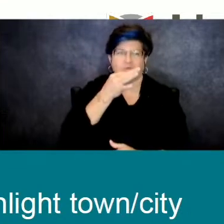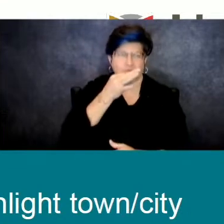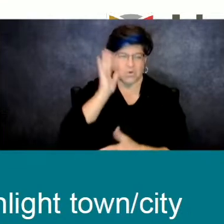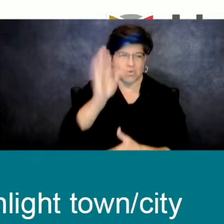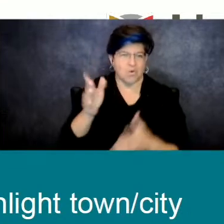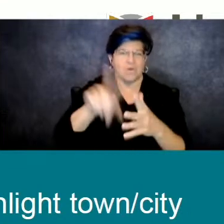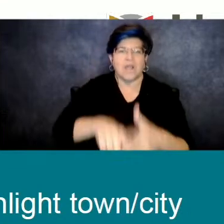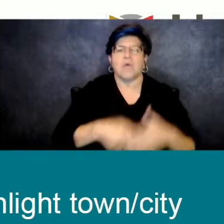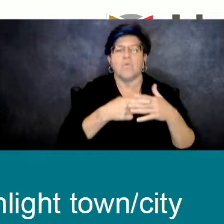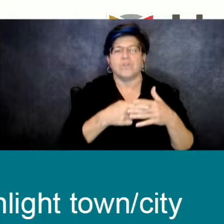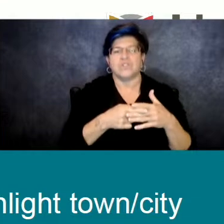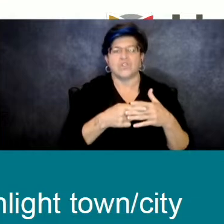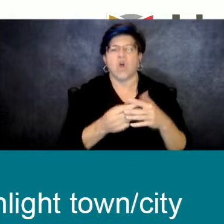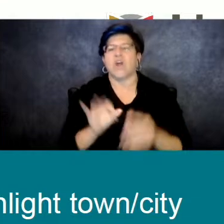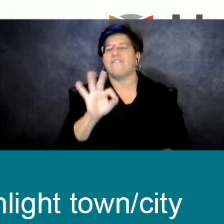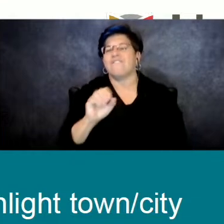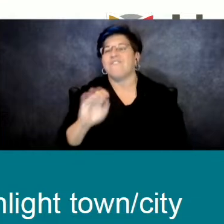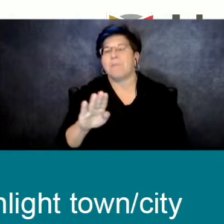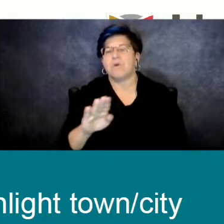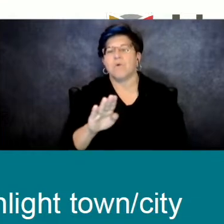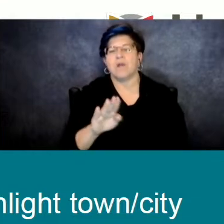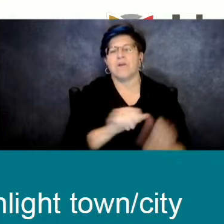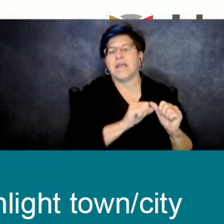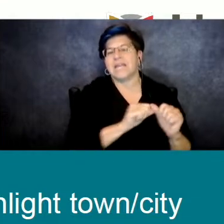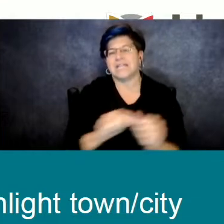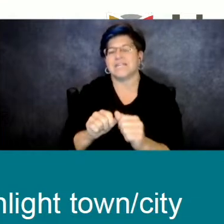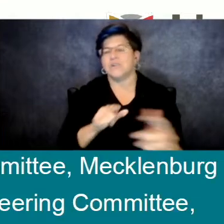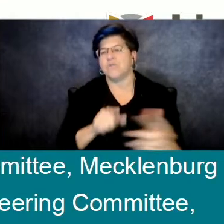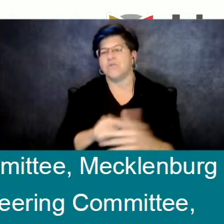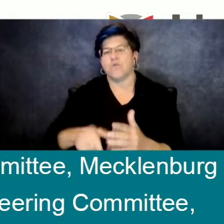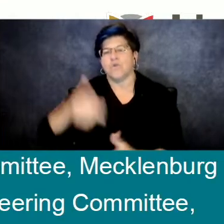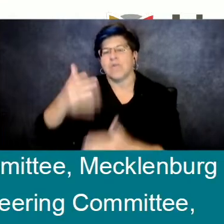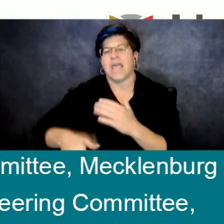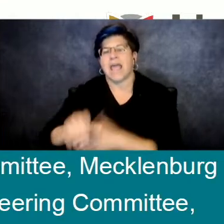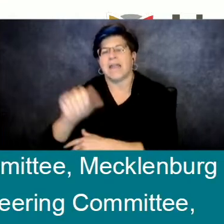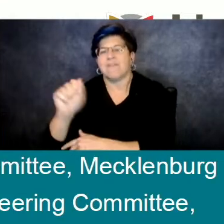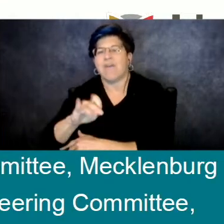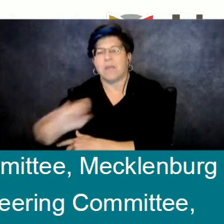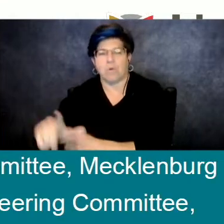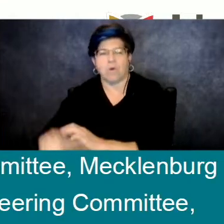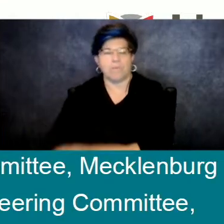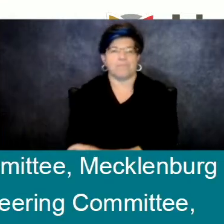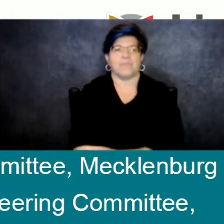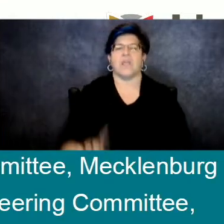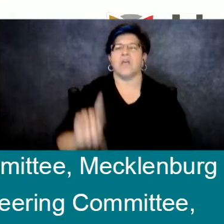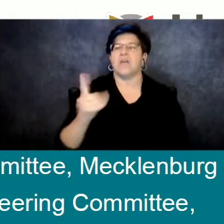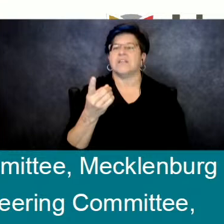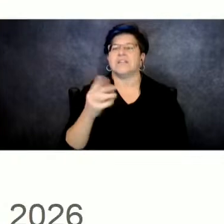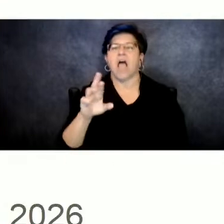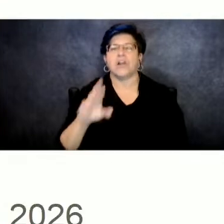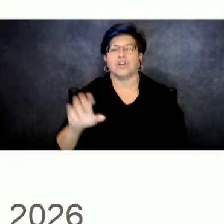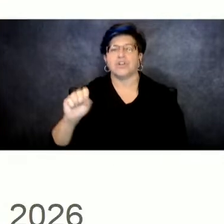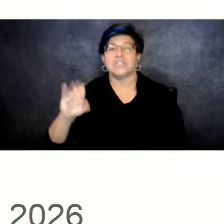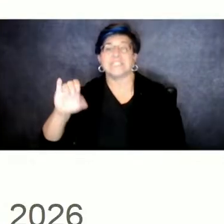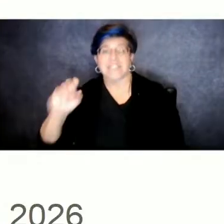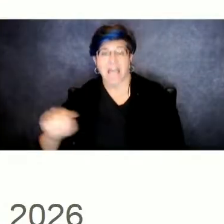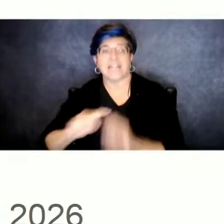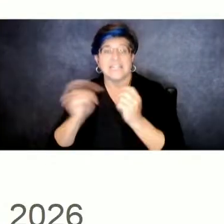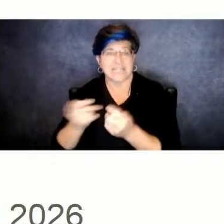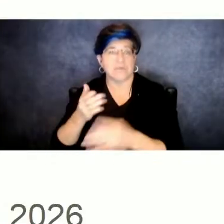HEADS UP THAT THIS IS COMING AND THEY WILL START IN FEBRUARY